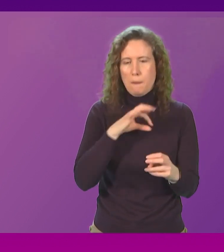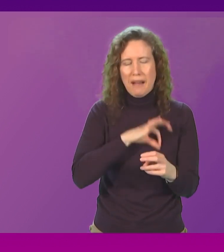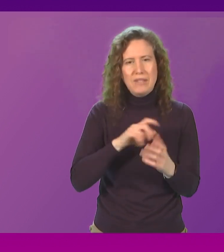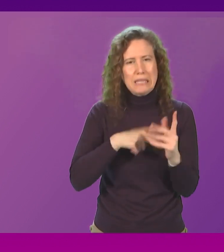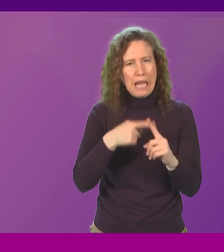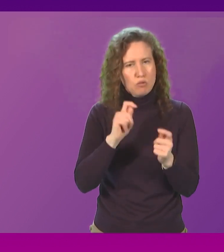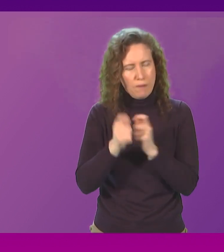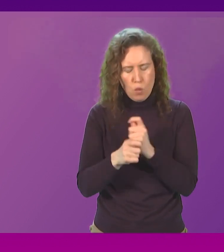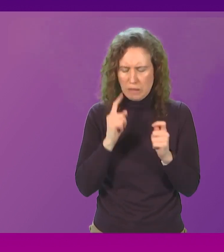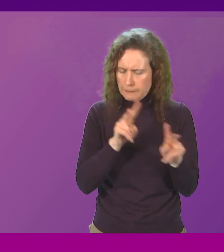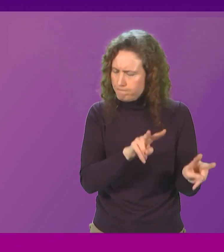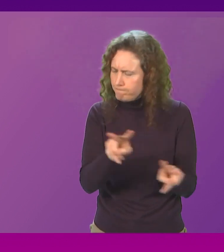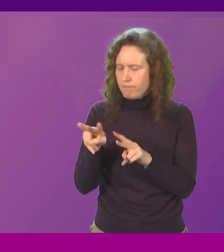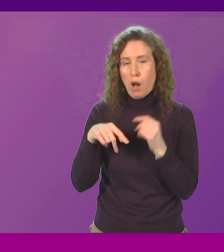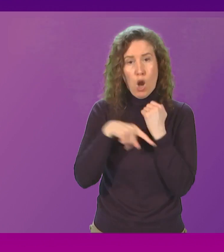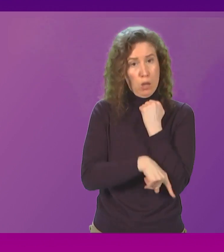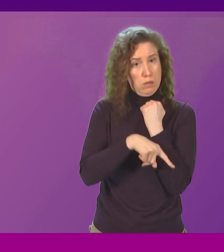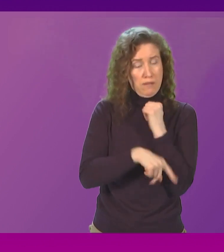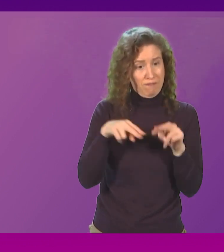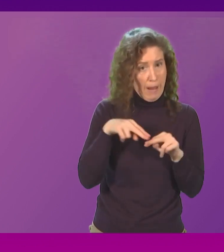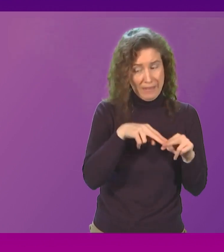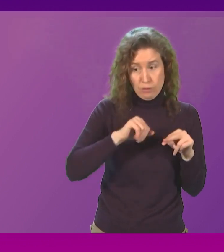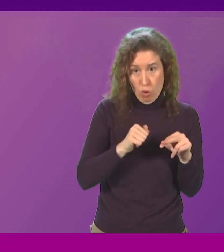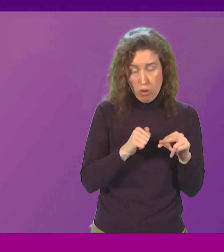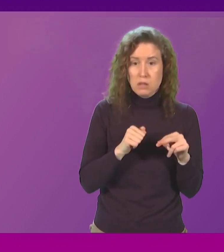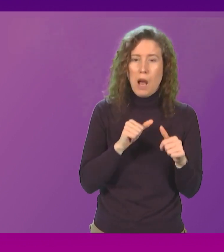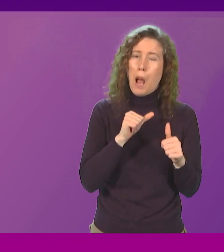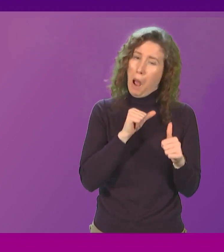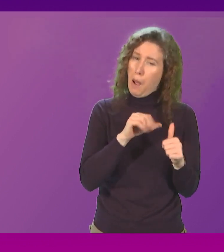the lowest-income families in Scotland are significantly better off—by around £2,000